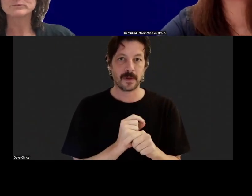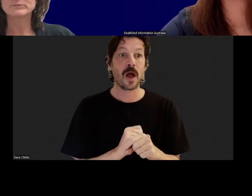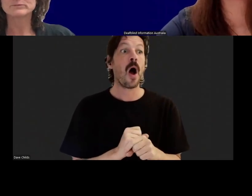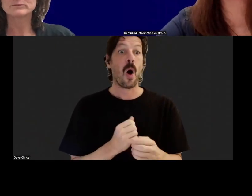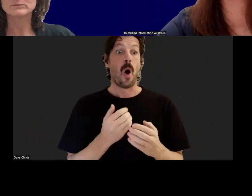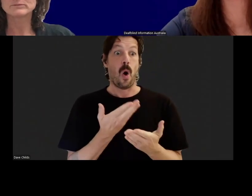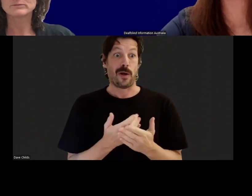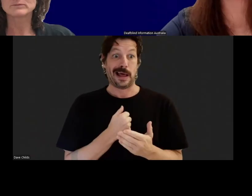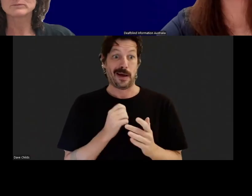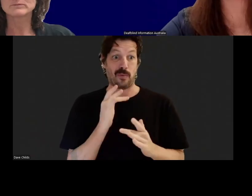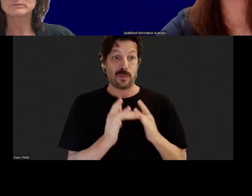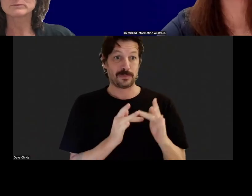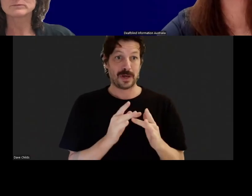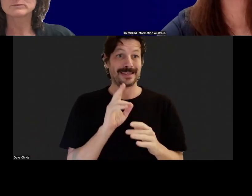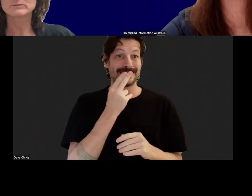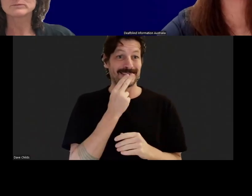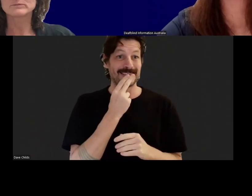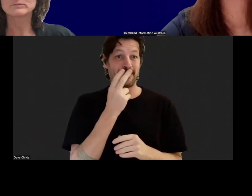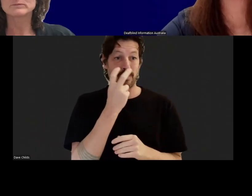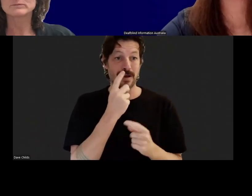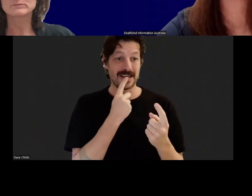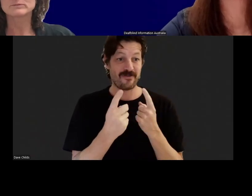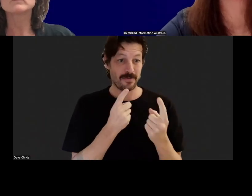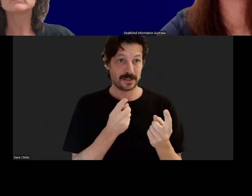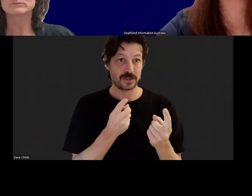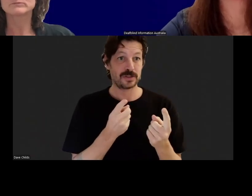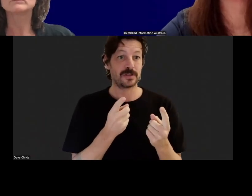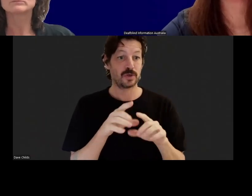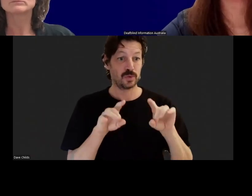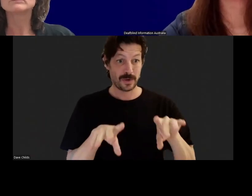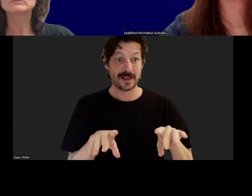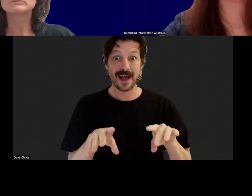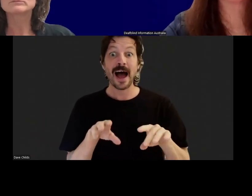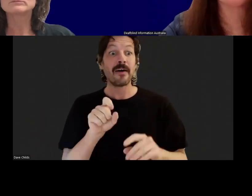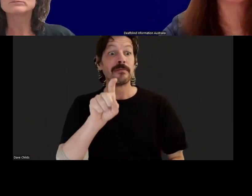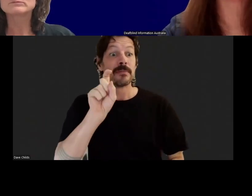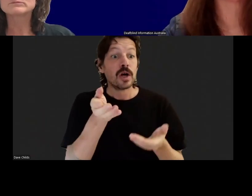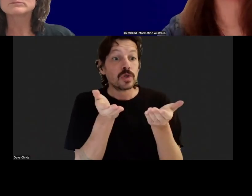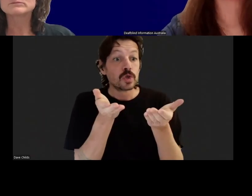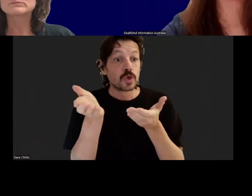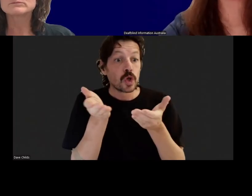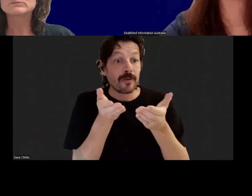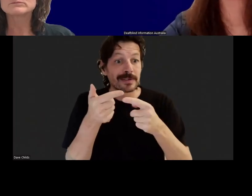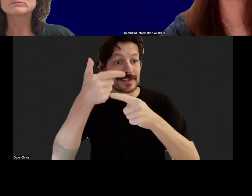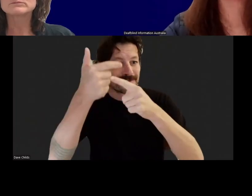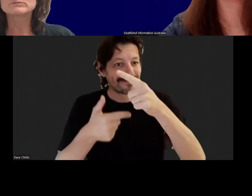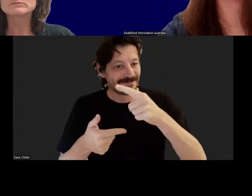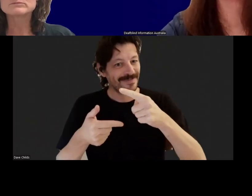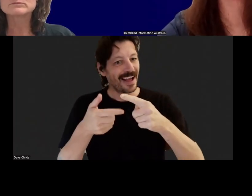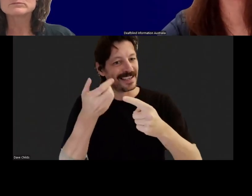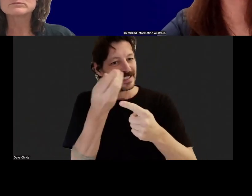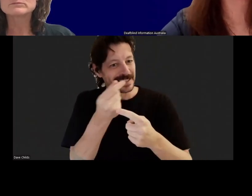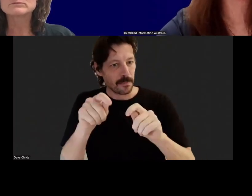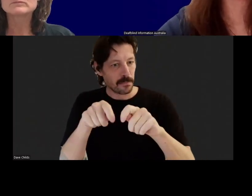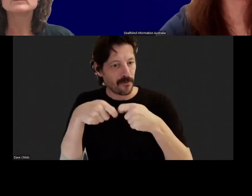under the services menu there is a directory of some providers across the country who provide